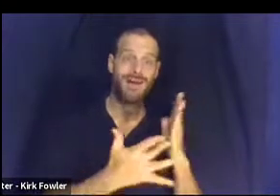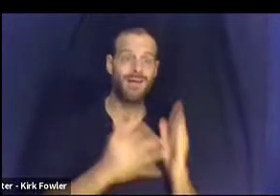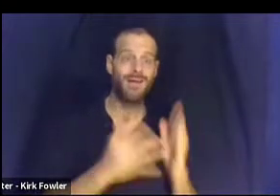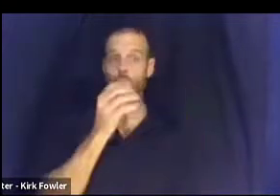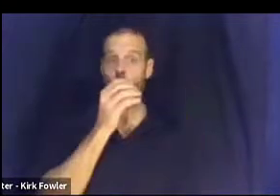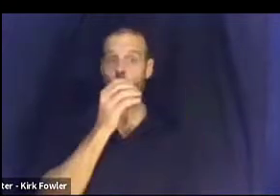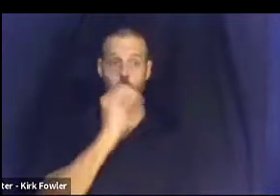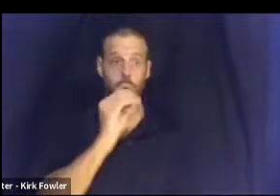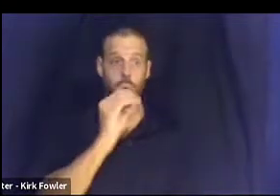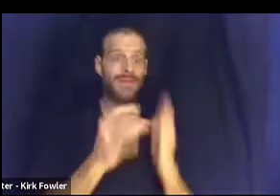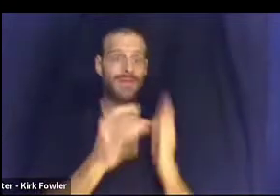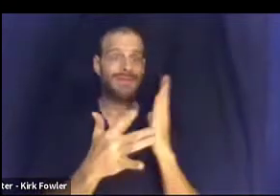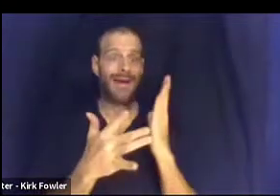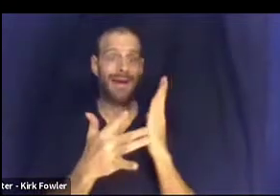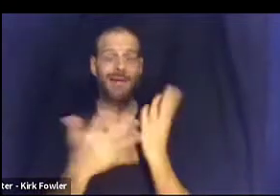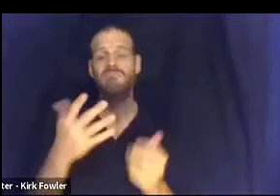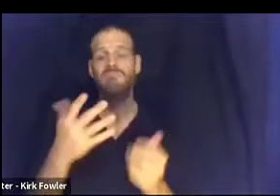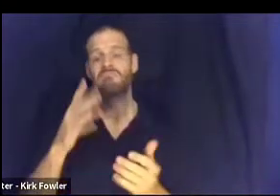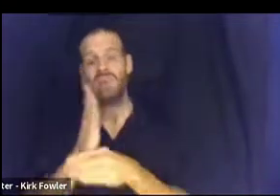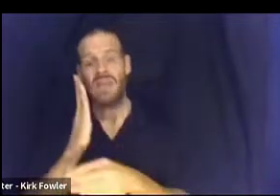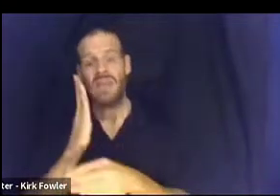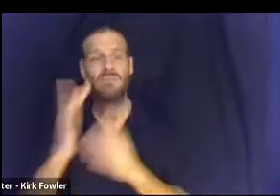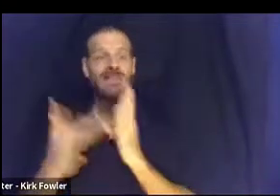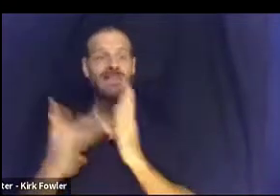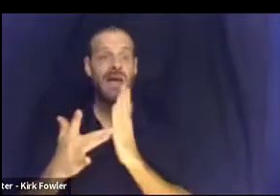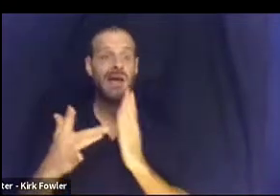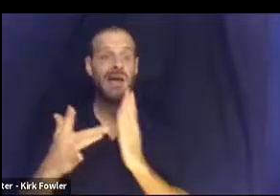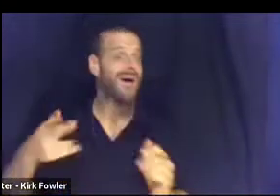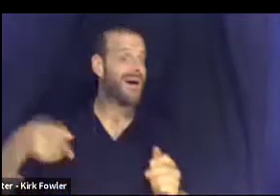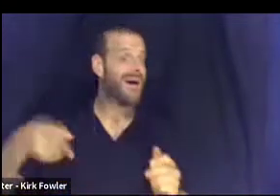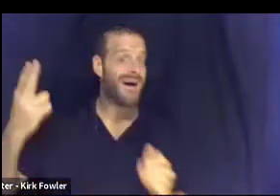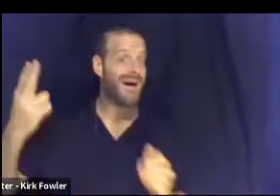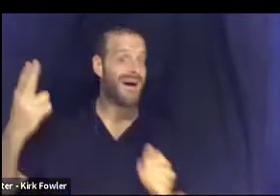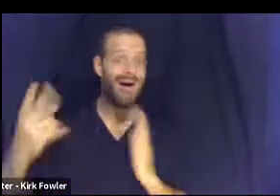there's medium tech, and then there's high tech. And we'll look at kind of each of those.